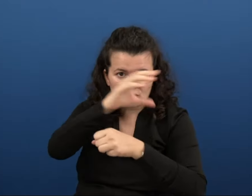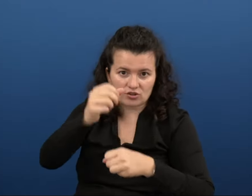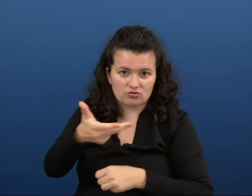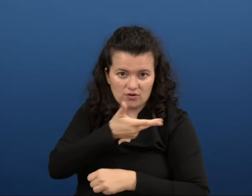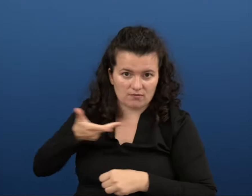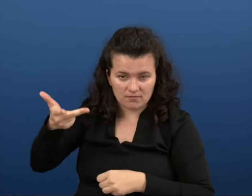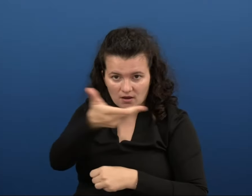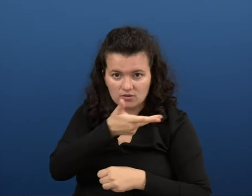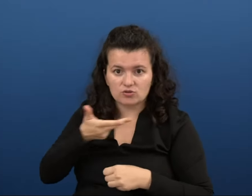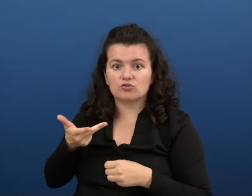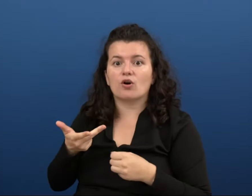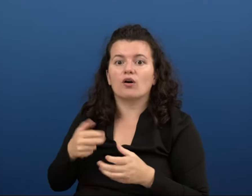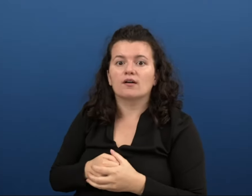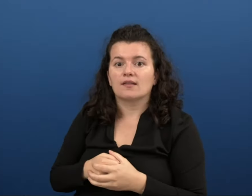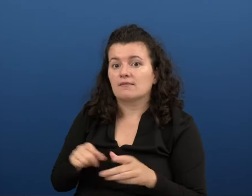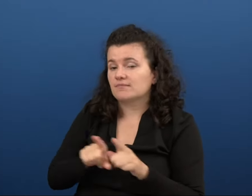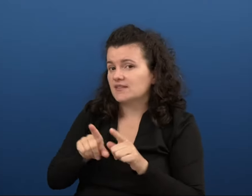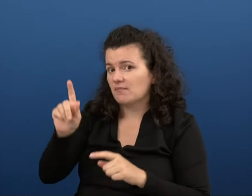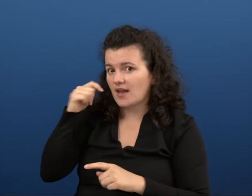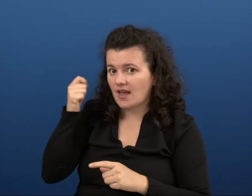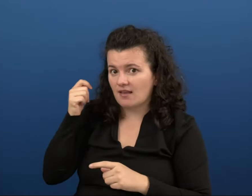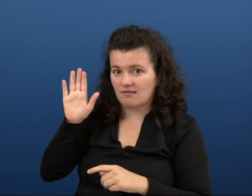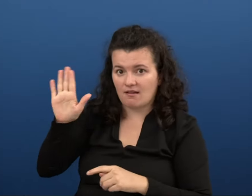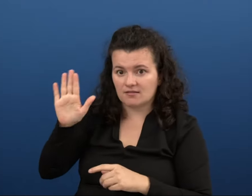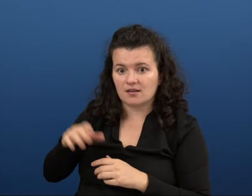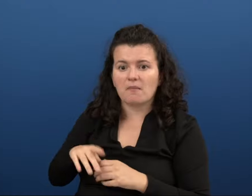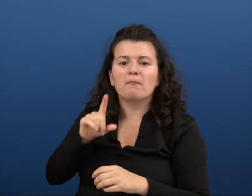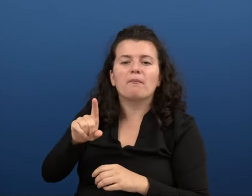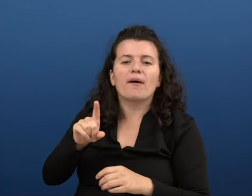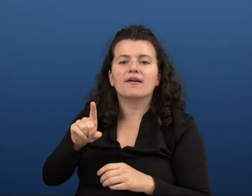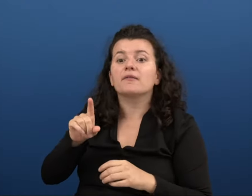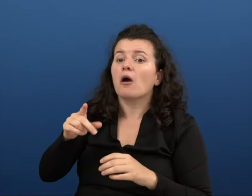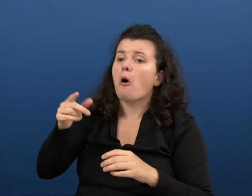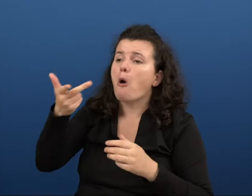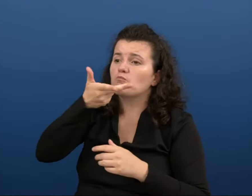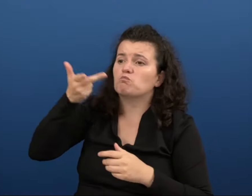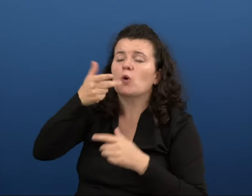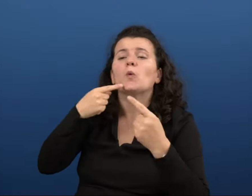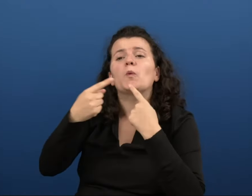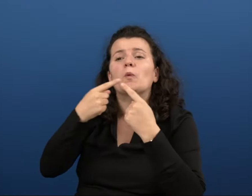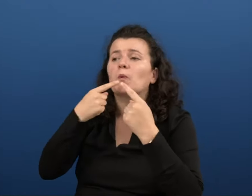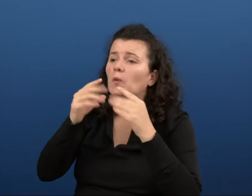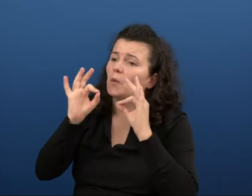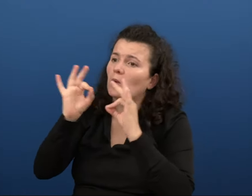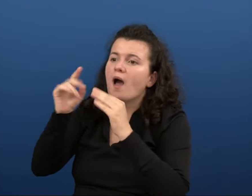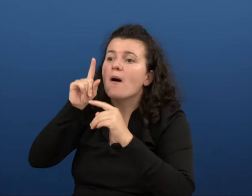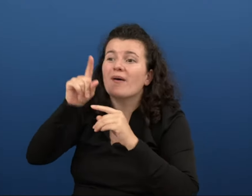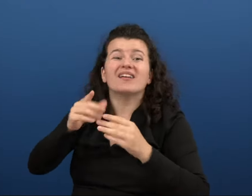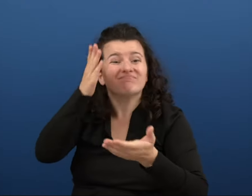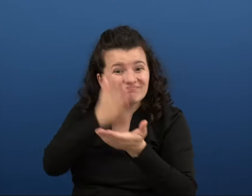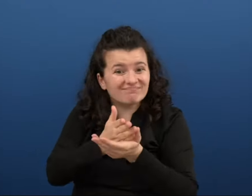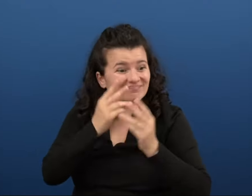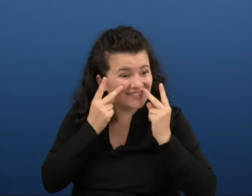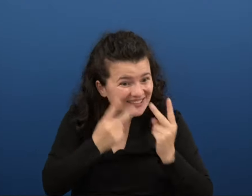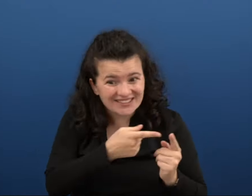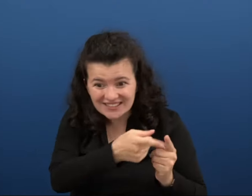16:31:48 But however implementation is, is another major challenge, another kiss you